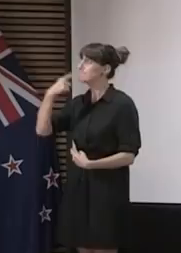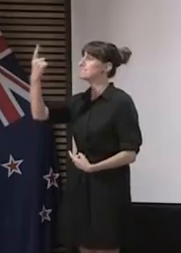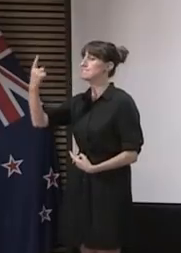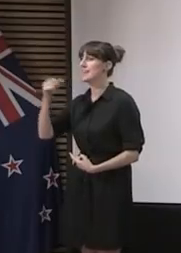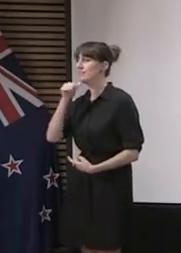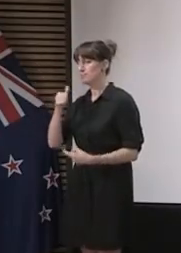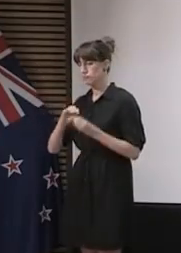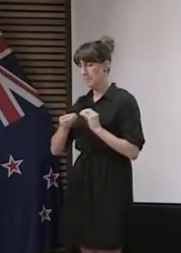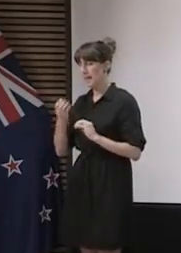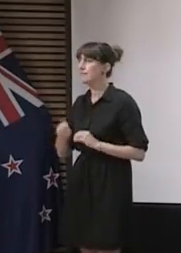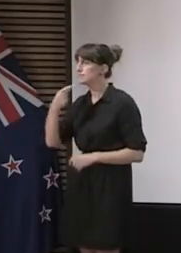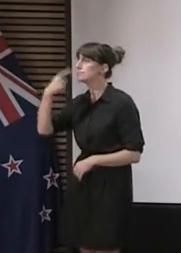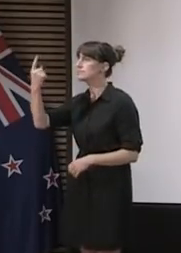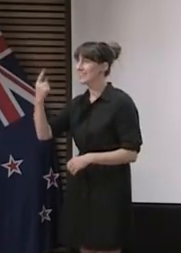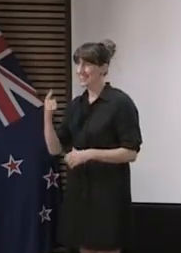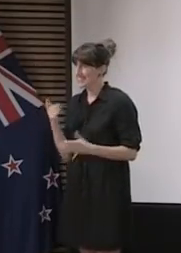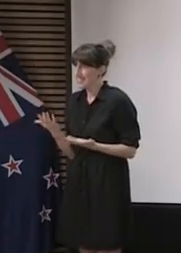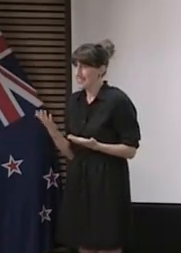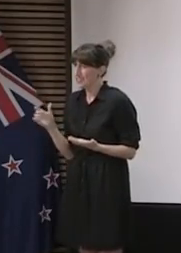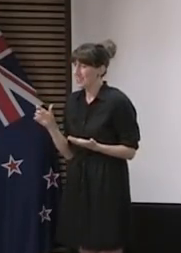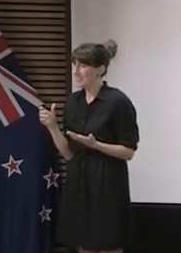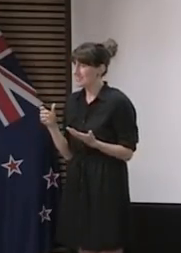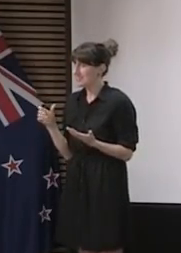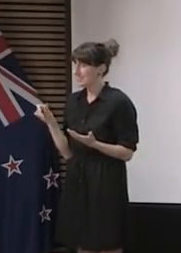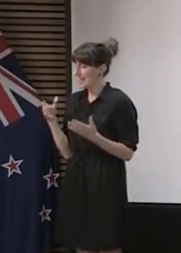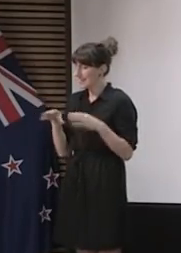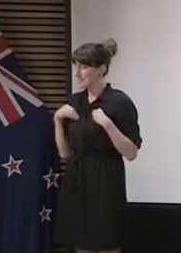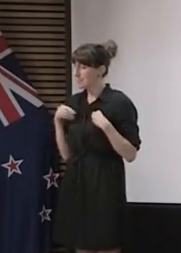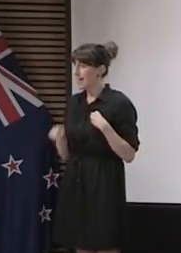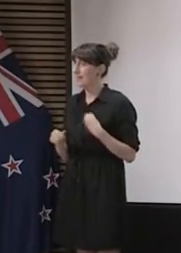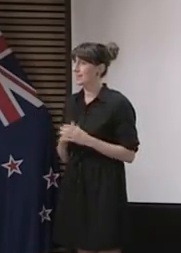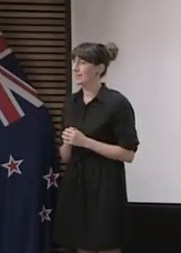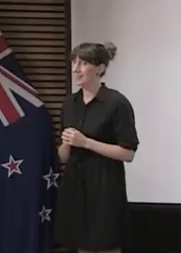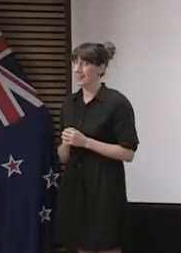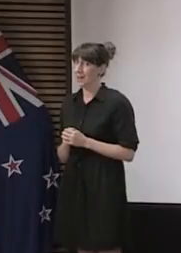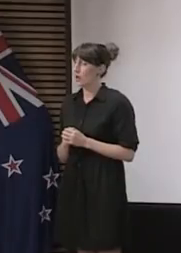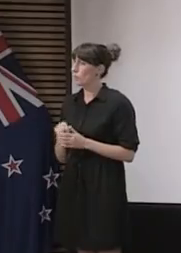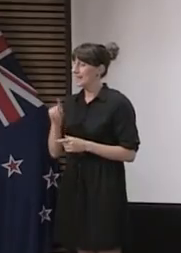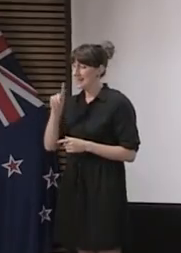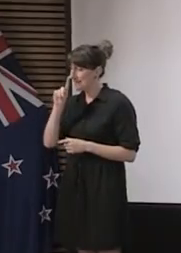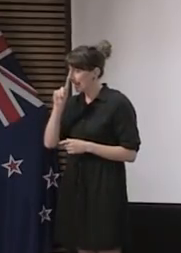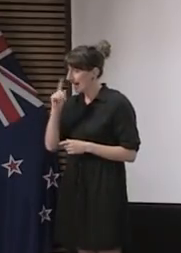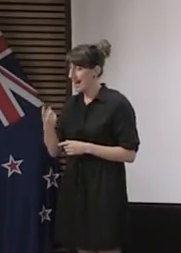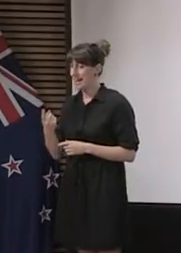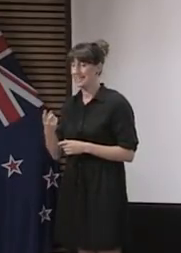That is how we meet theneeds of our Healthline - ourfront-line workers and it isjust not acceptable ever tothreaten their employment overthat.